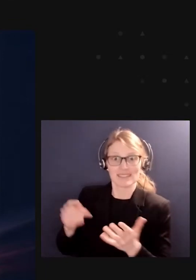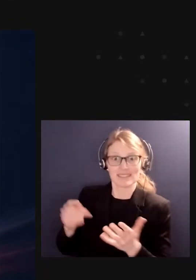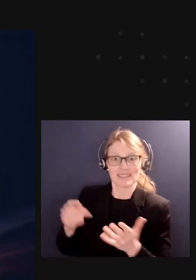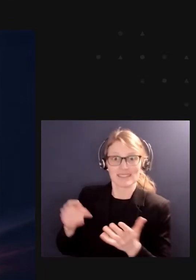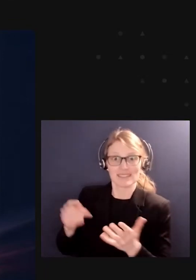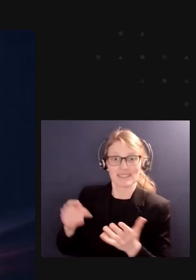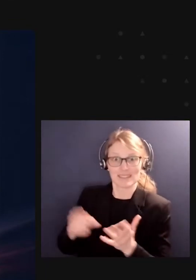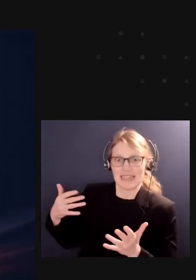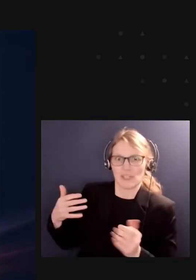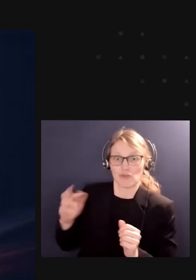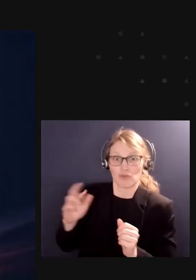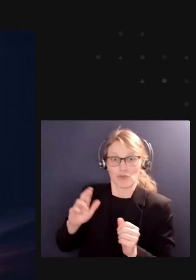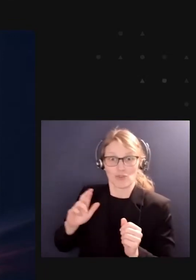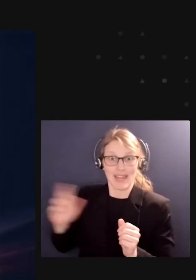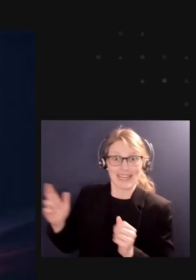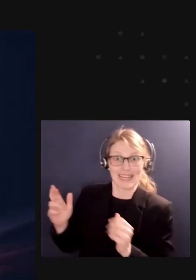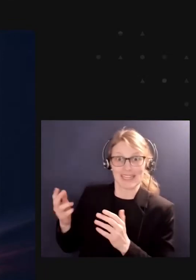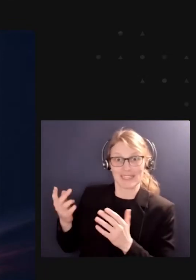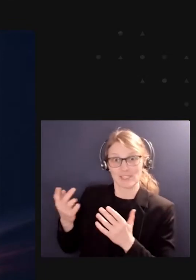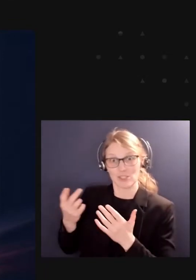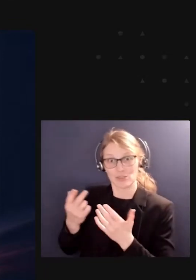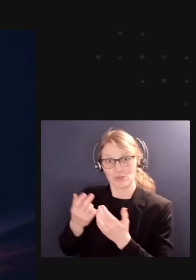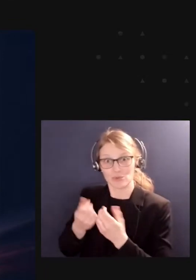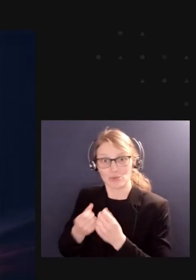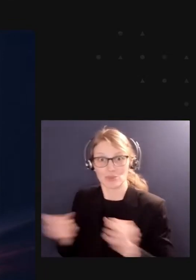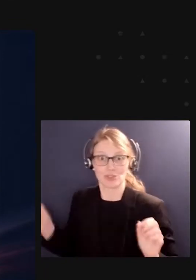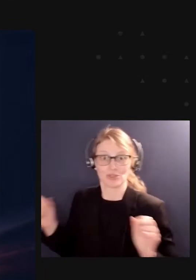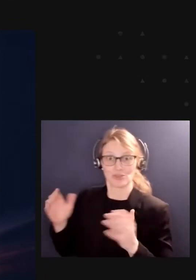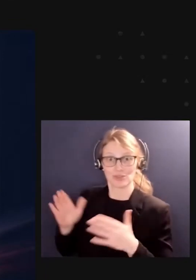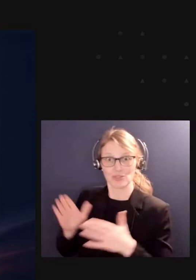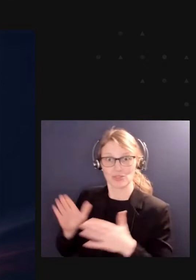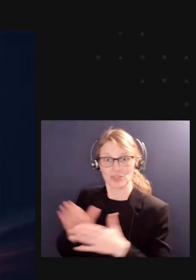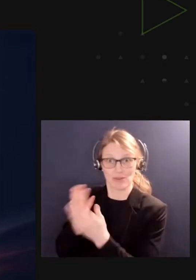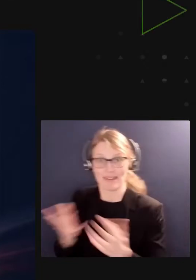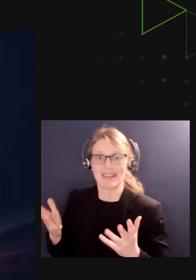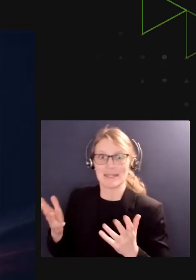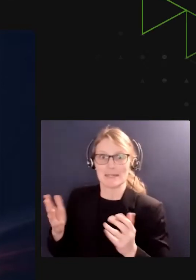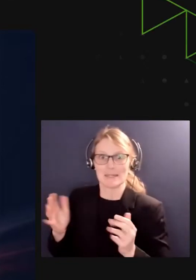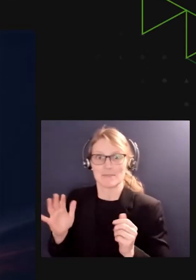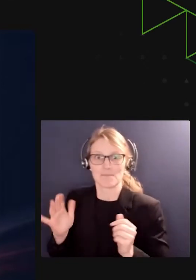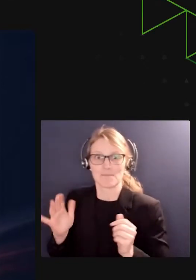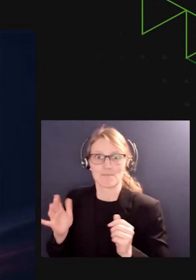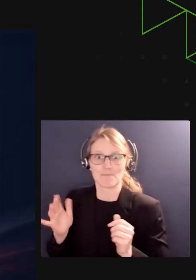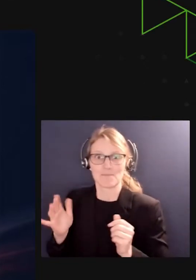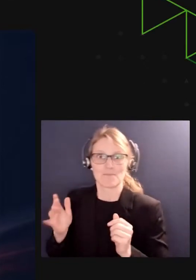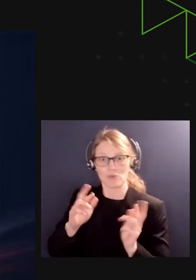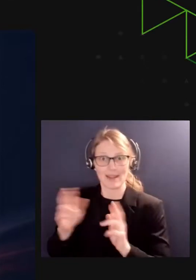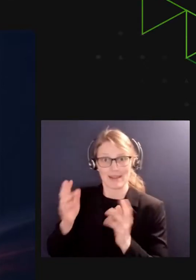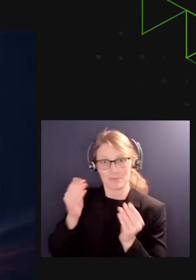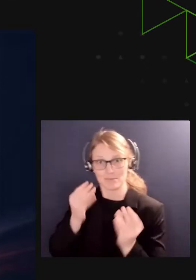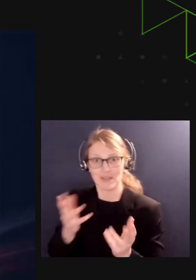Over the last decade at Microsoft and Xbox, I've seen a lot of positive cultural change.